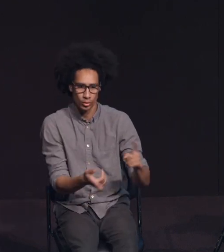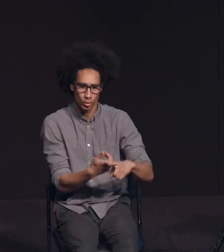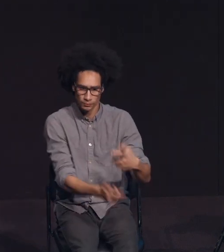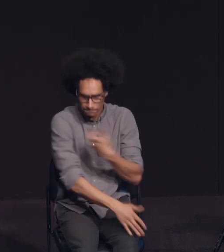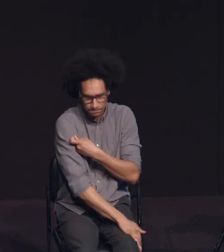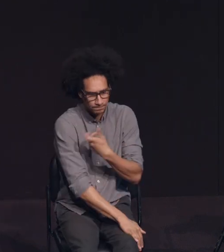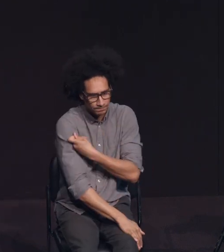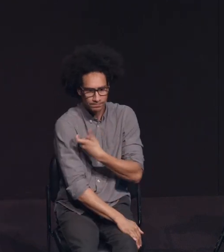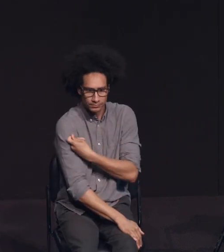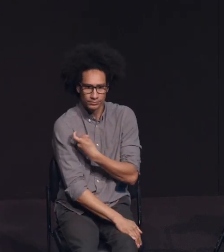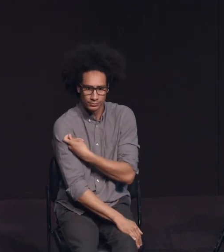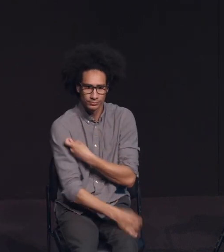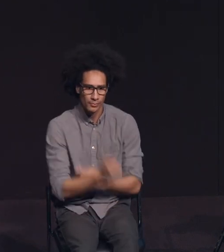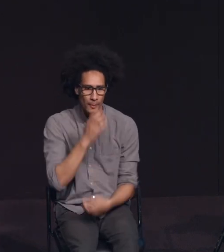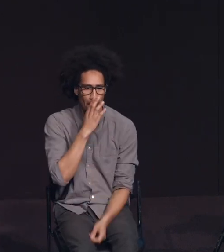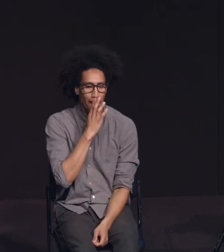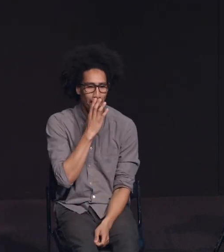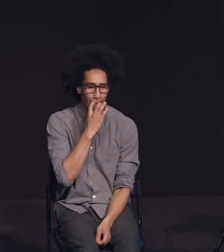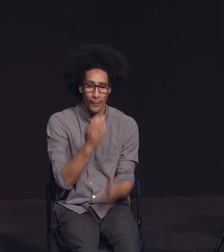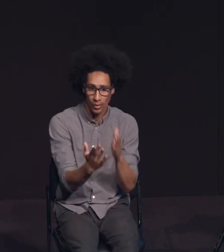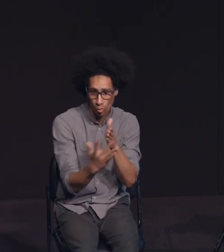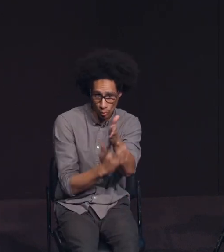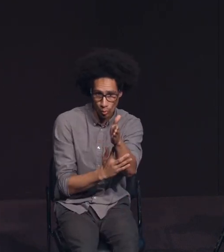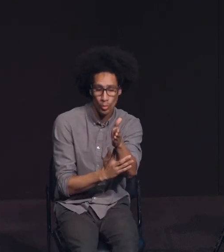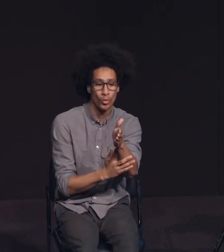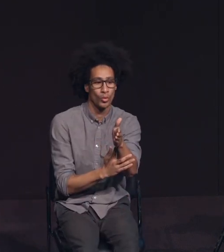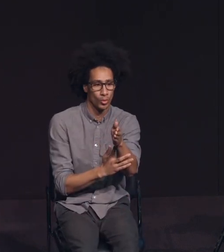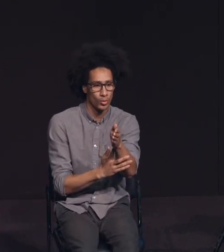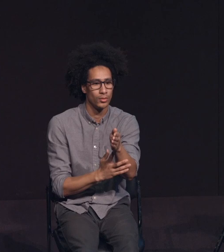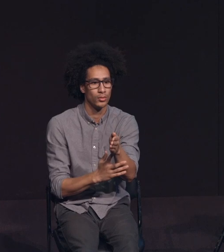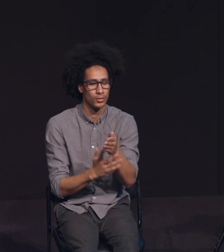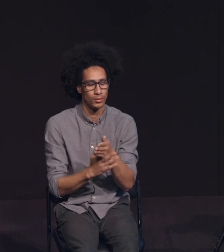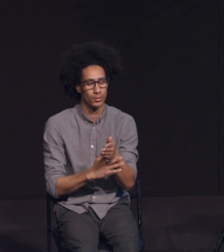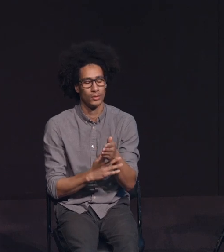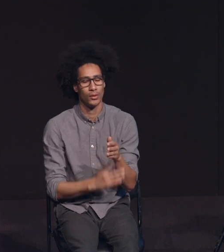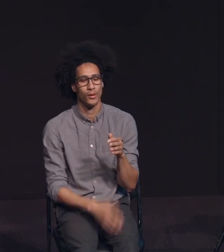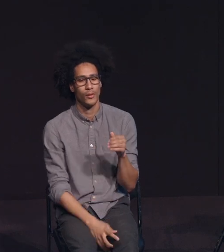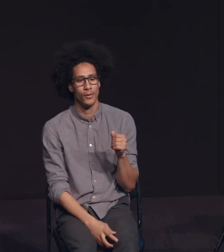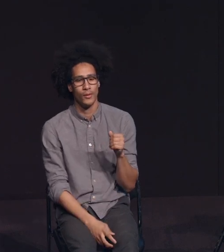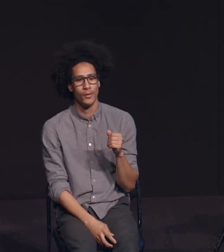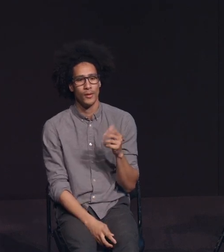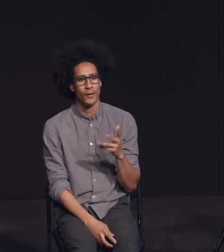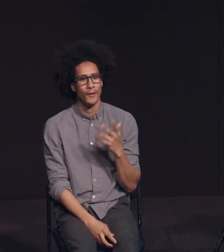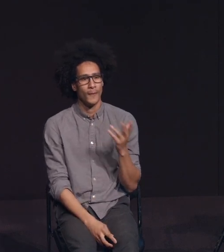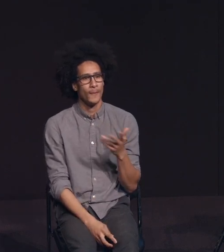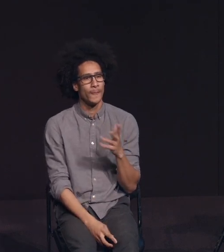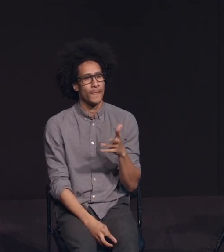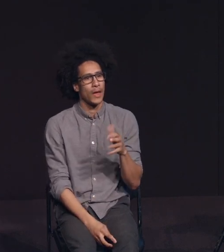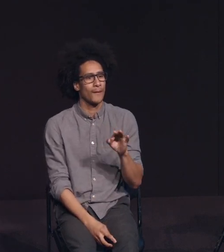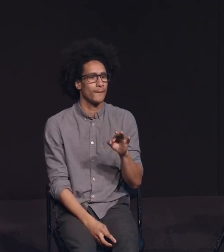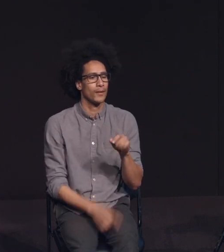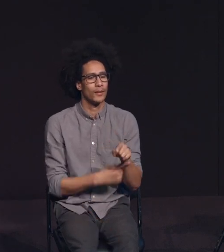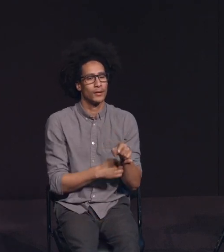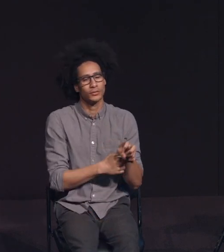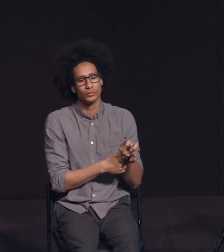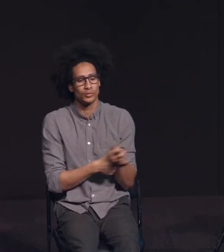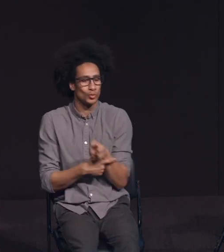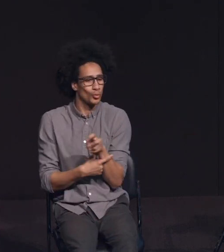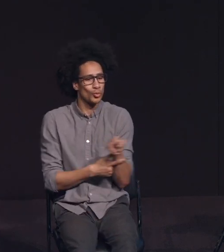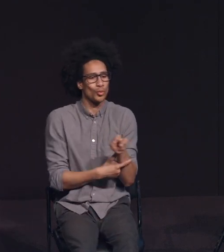vaccinations through a--kind of a tour of the roles that Black